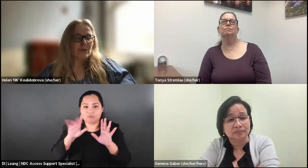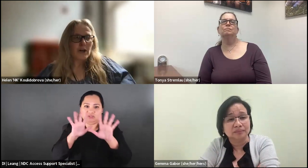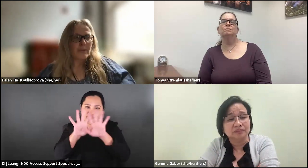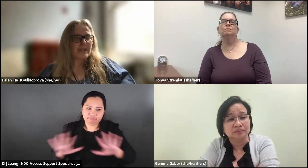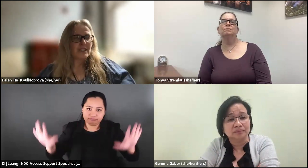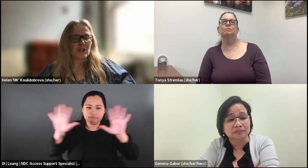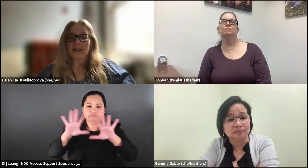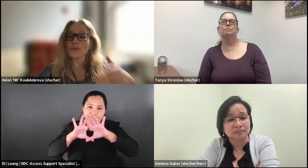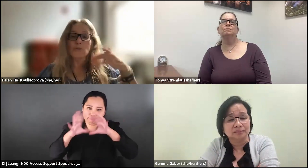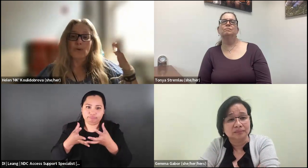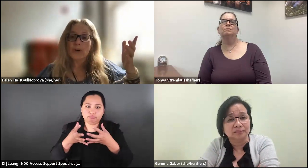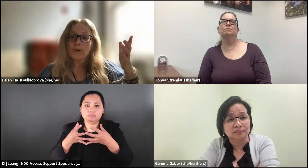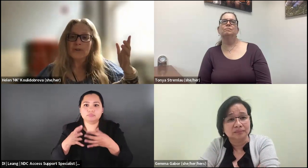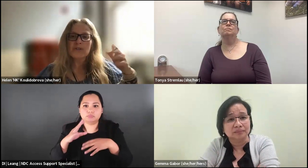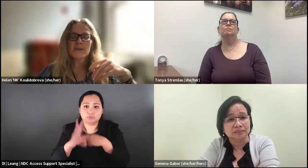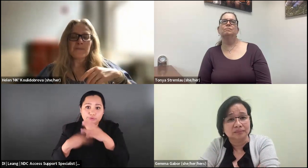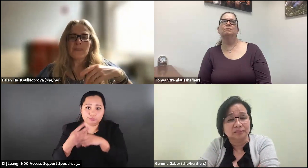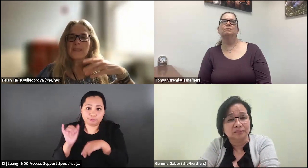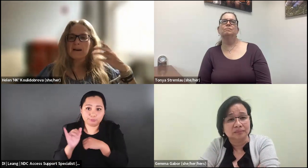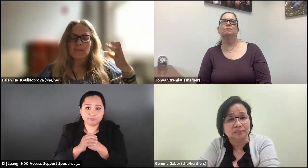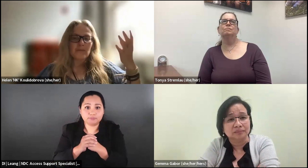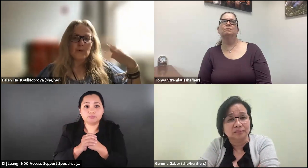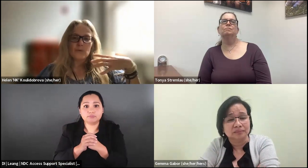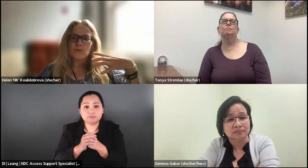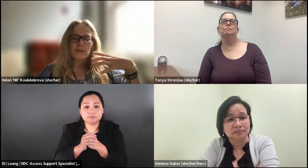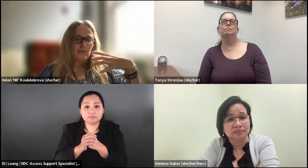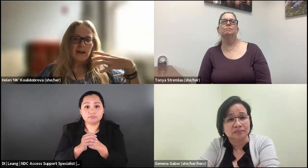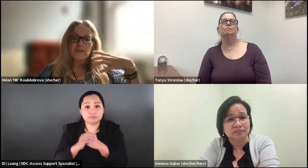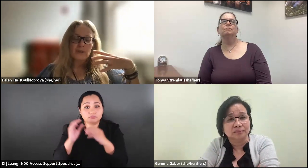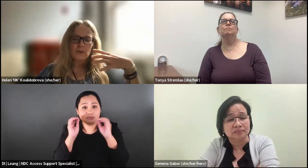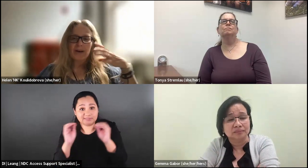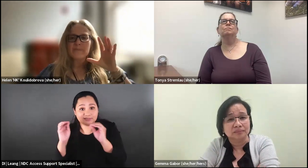we talk about teaching L2 learners who arrive to the US,